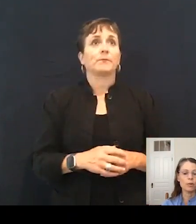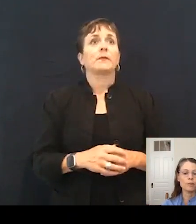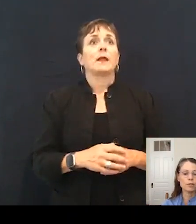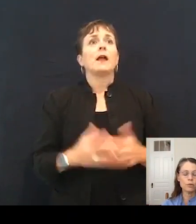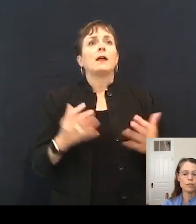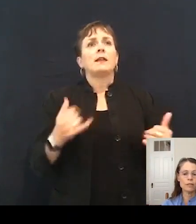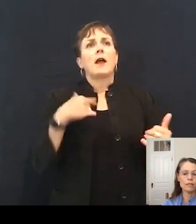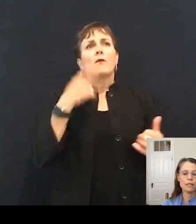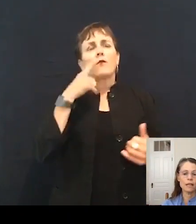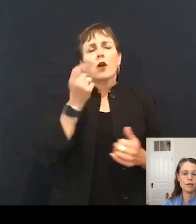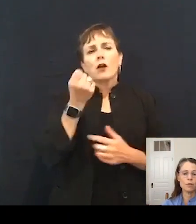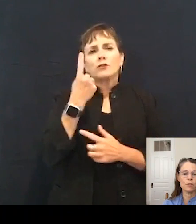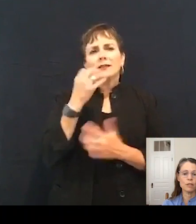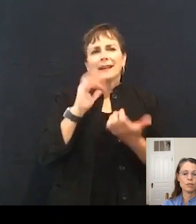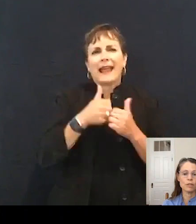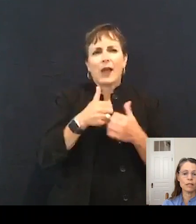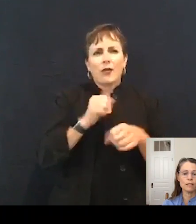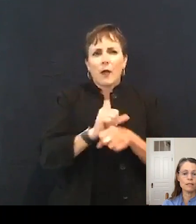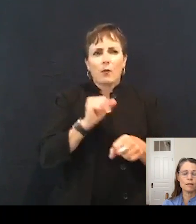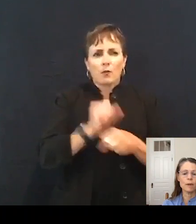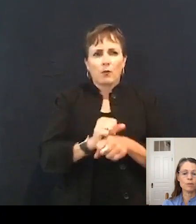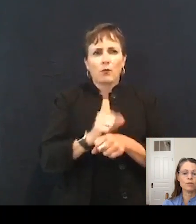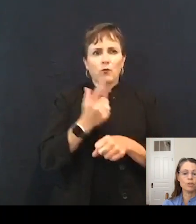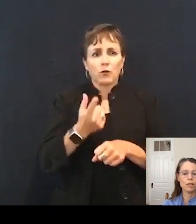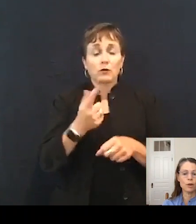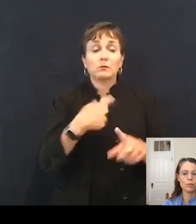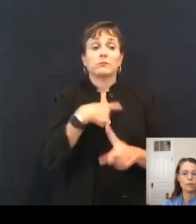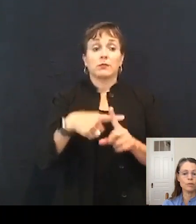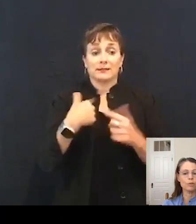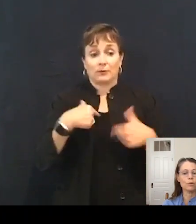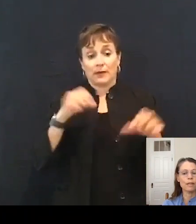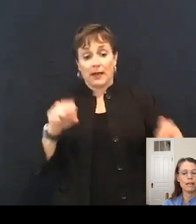we put the 216A mutation into the mouse genome,